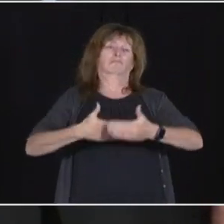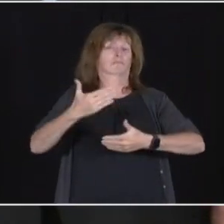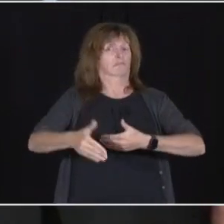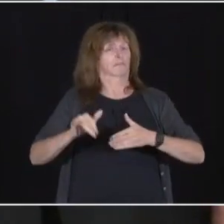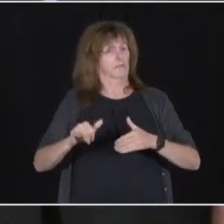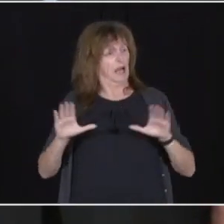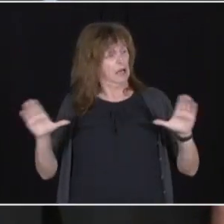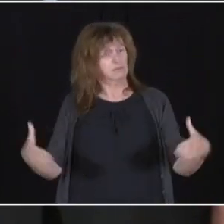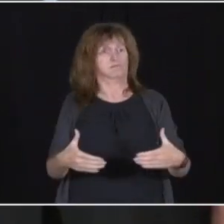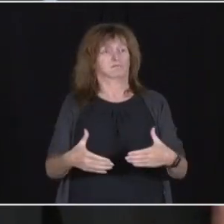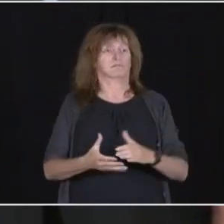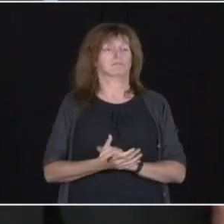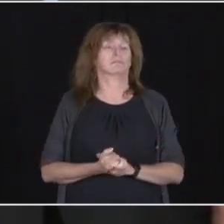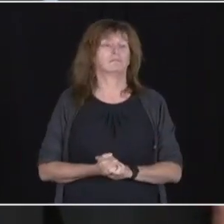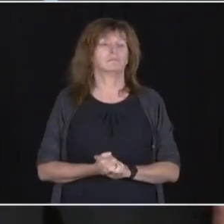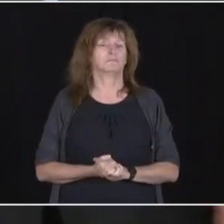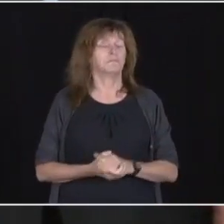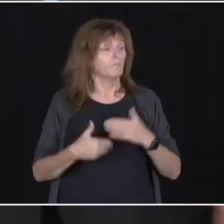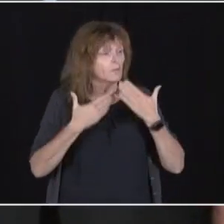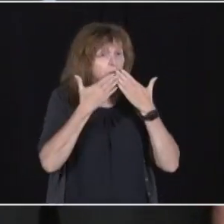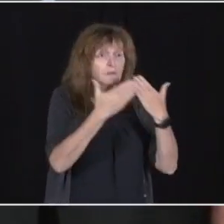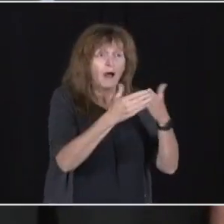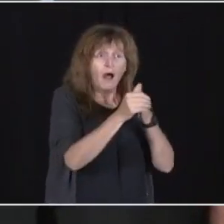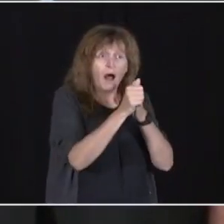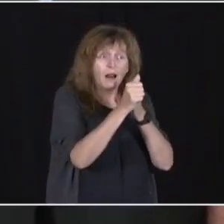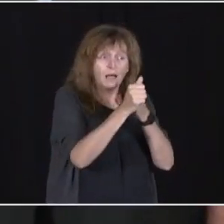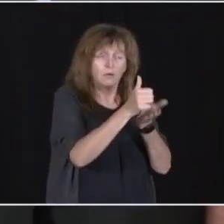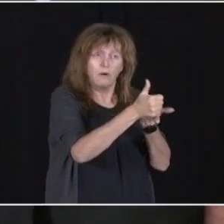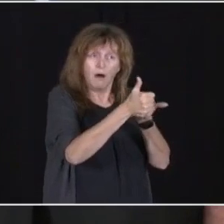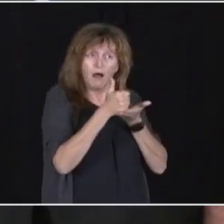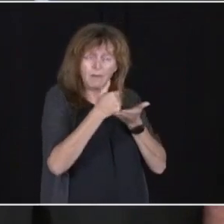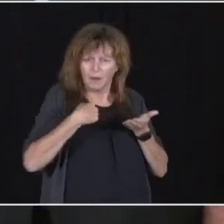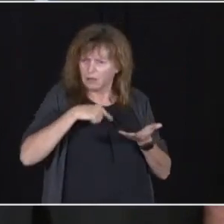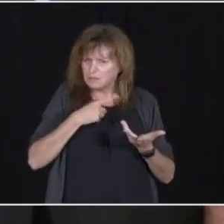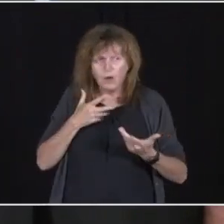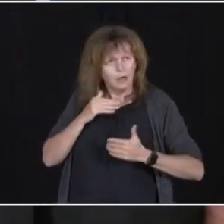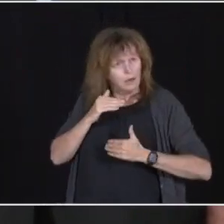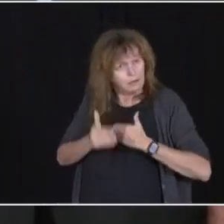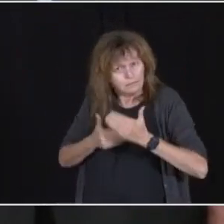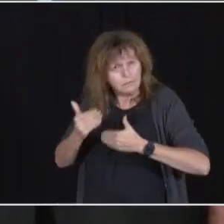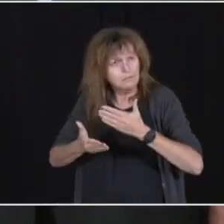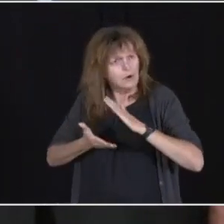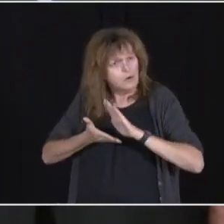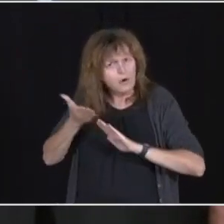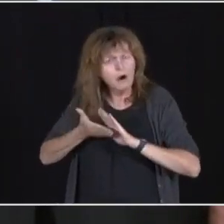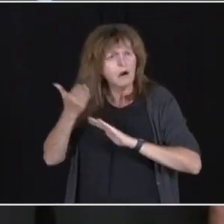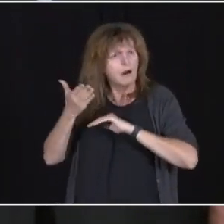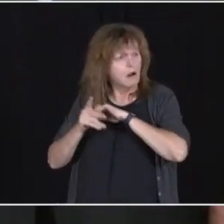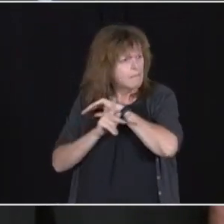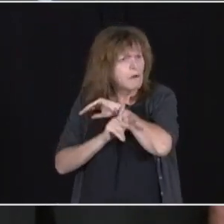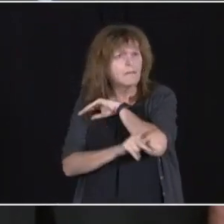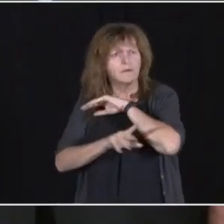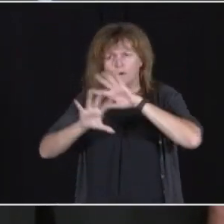efforts to support our work allegedly of assembly. I think the clerks for the leadership and helping to build and enable new legislative